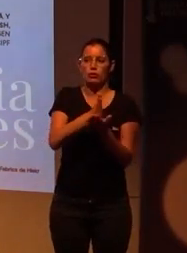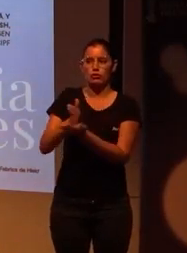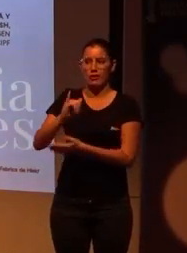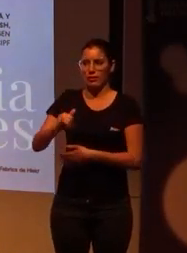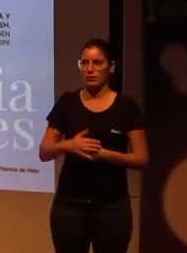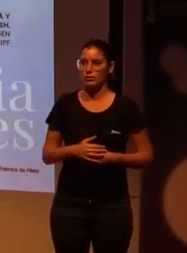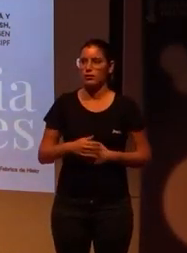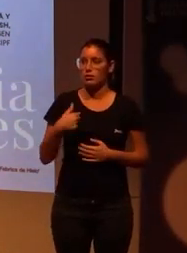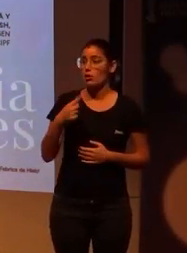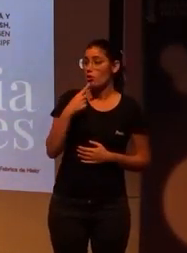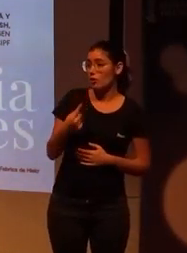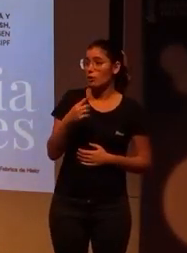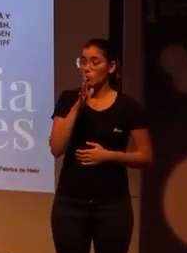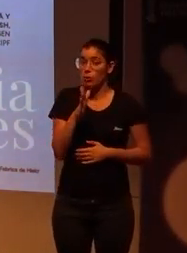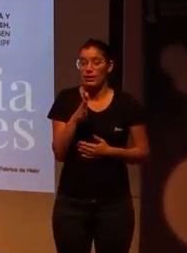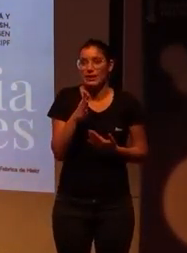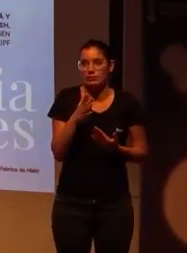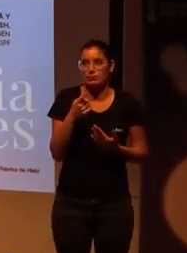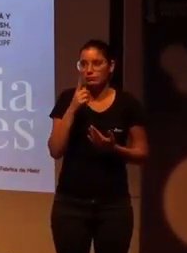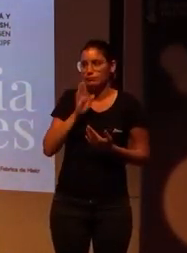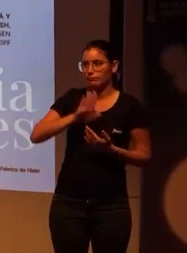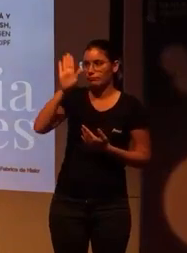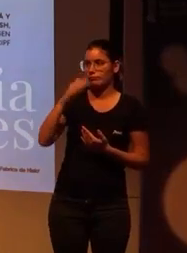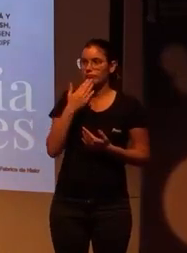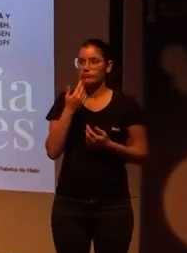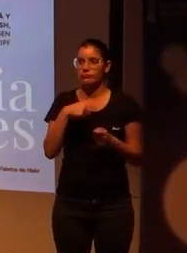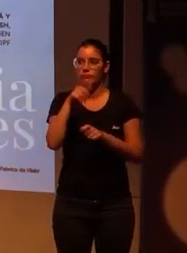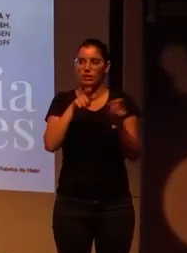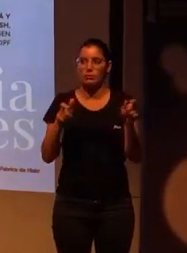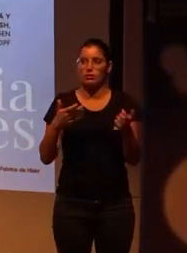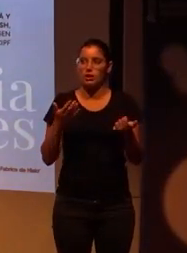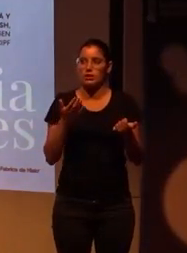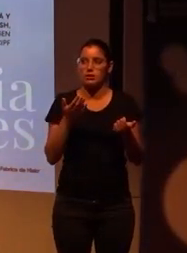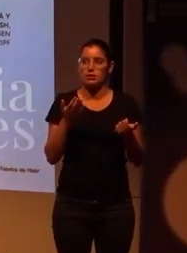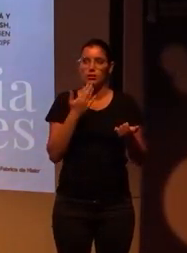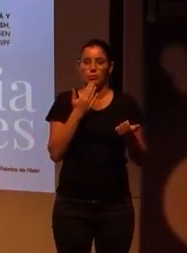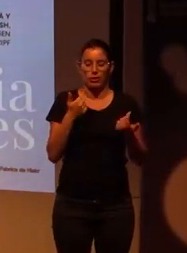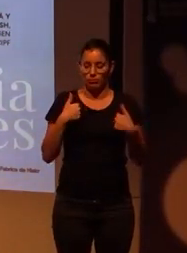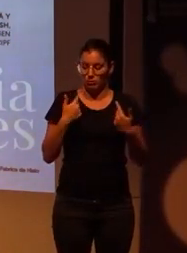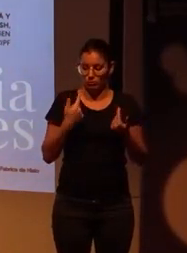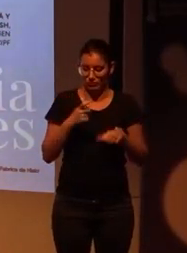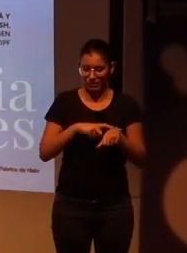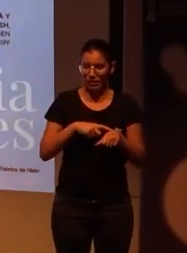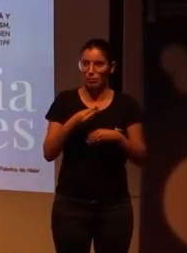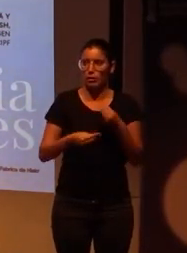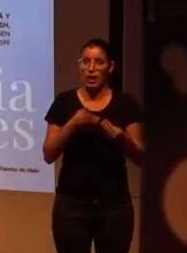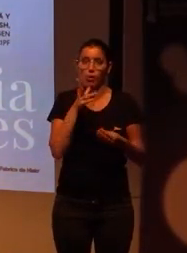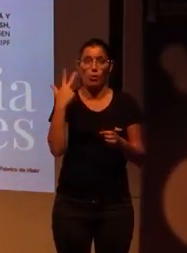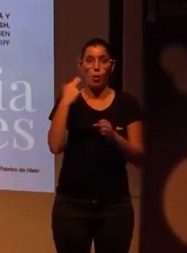I say this because it would be nice to have, imagine that a person, typically a retiree who says “And now what do I do with my time?”, my father for example goes to the fields